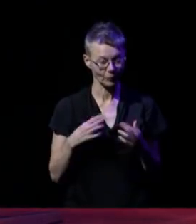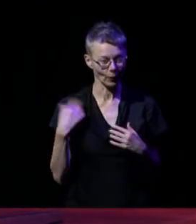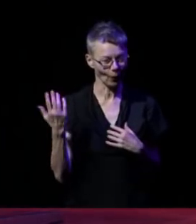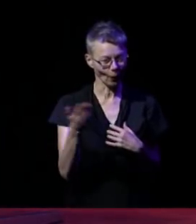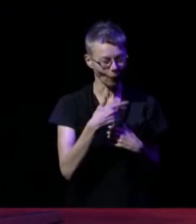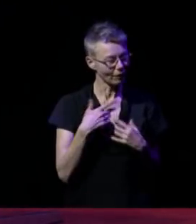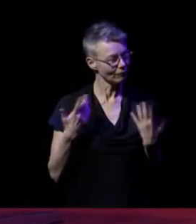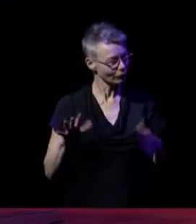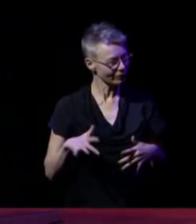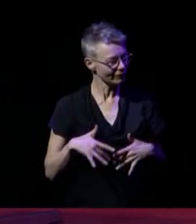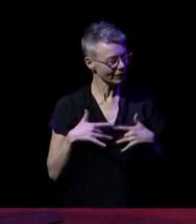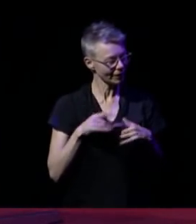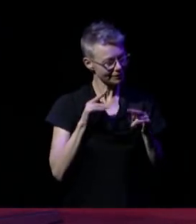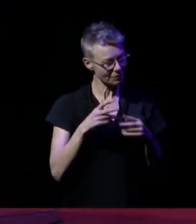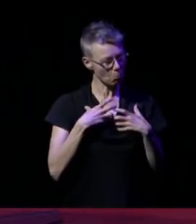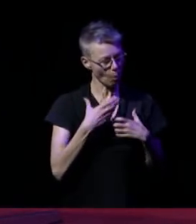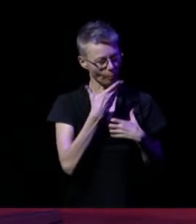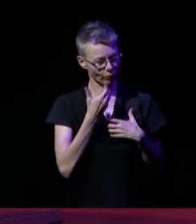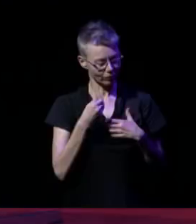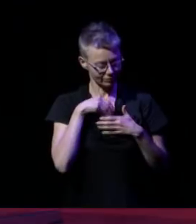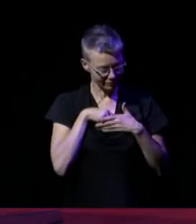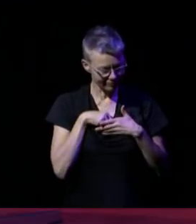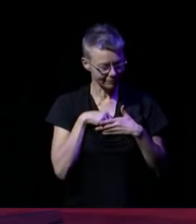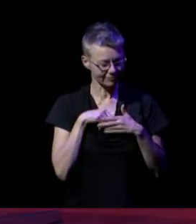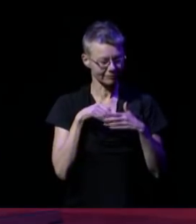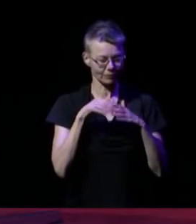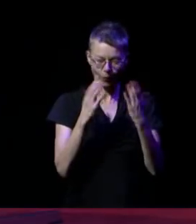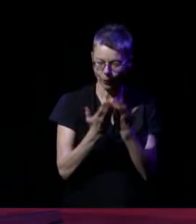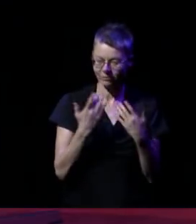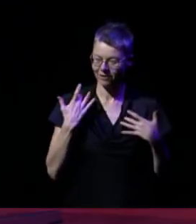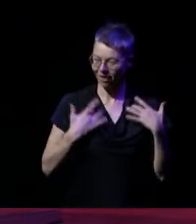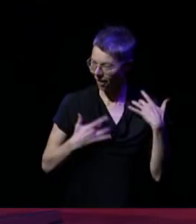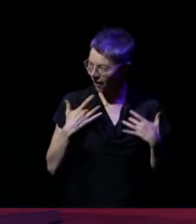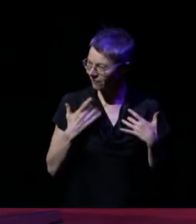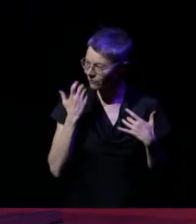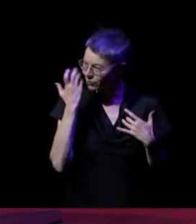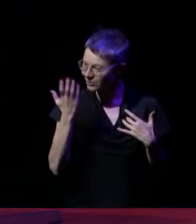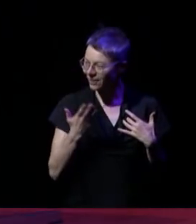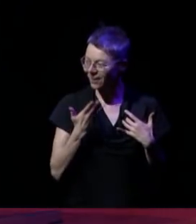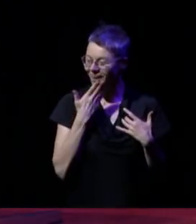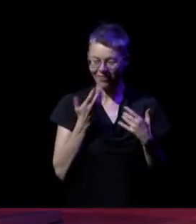in ourselves in our world, in our lives, in our futures. Thank you so much for joining us here and I hope you enjoy the rest of the session. Thank you.